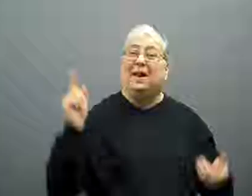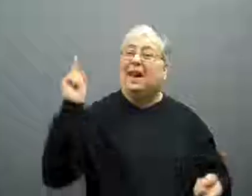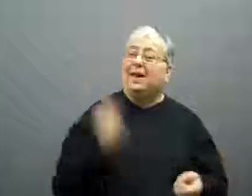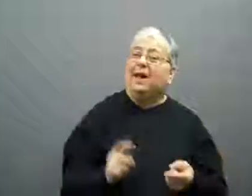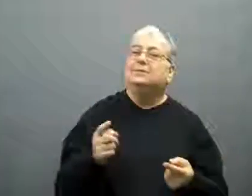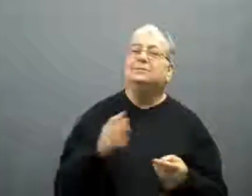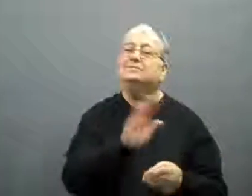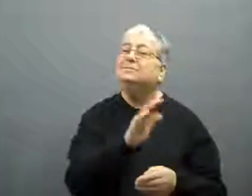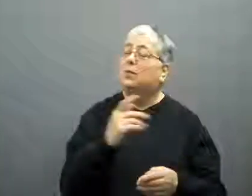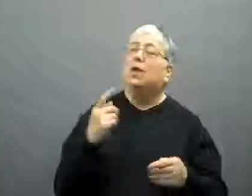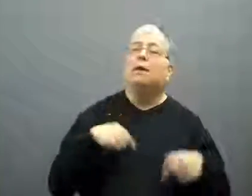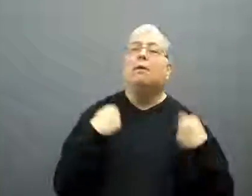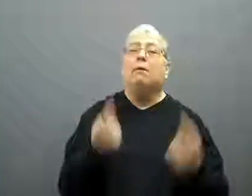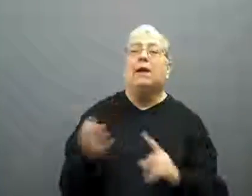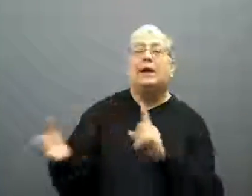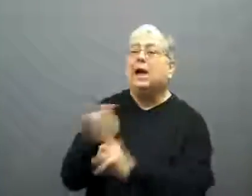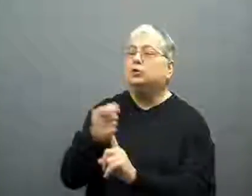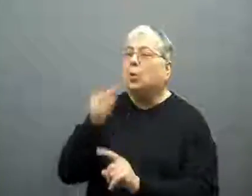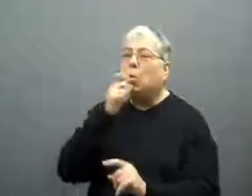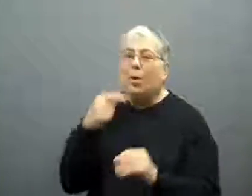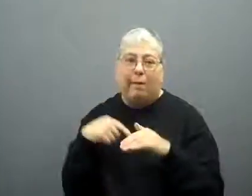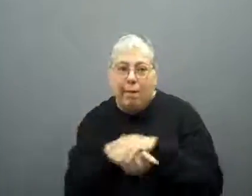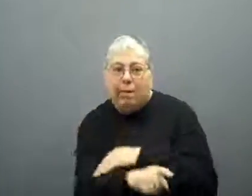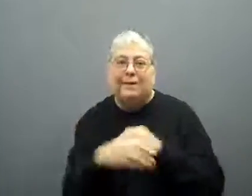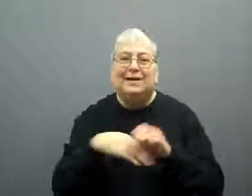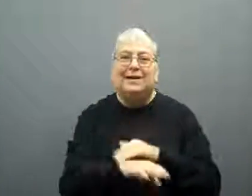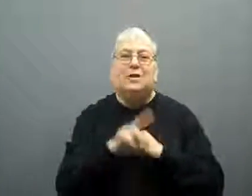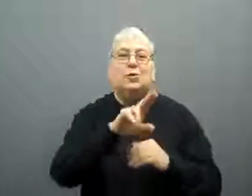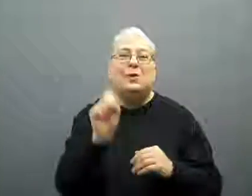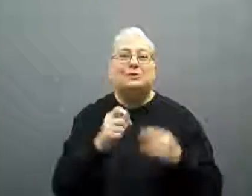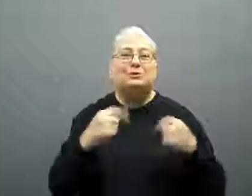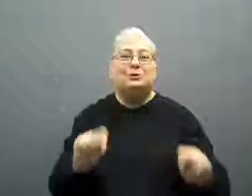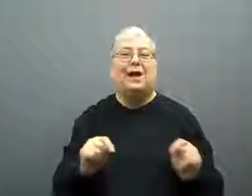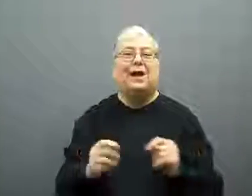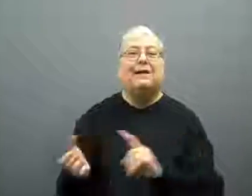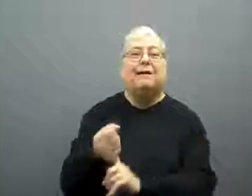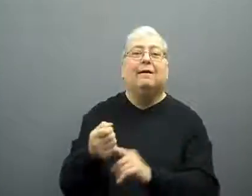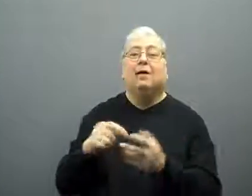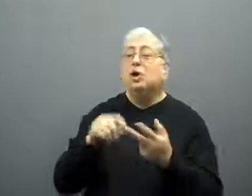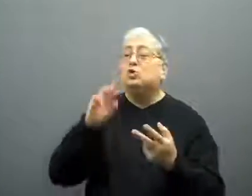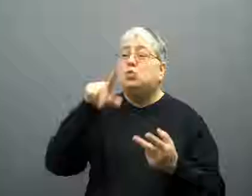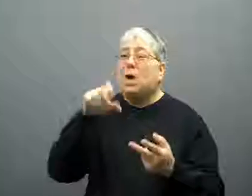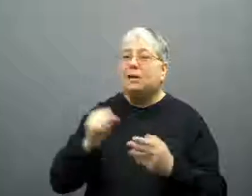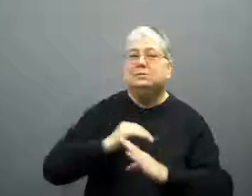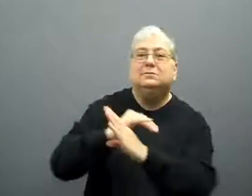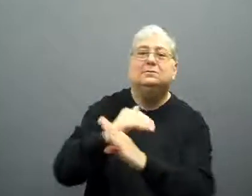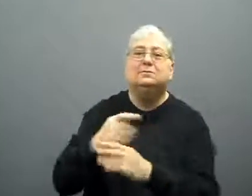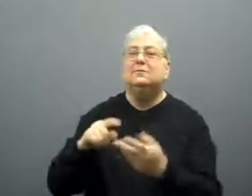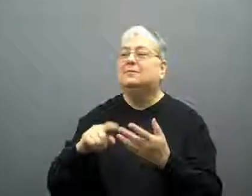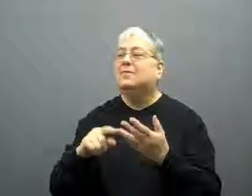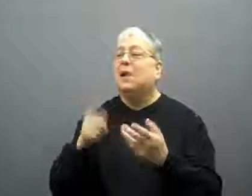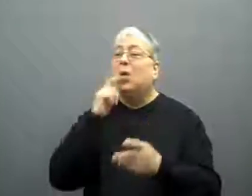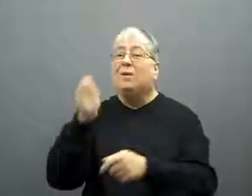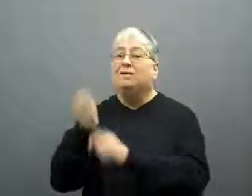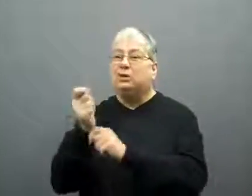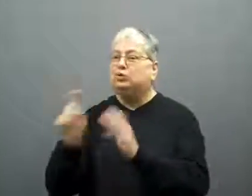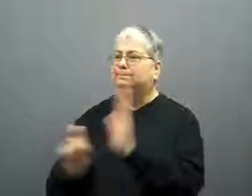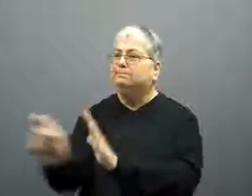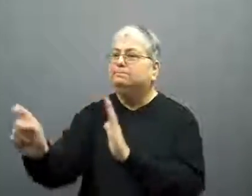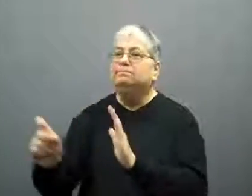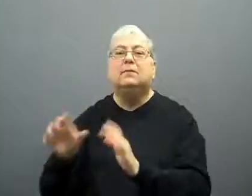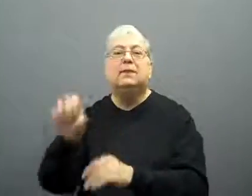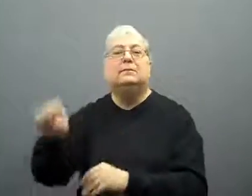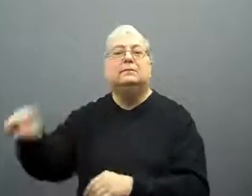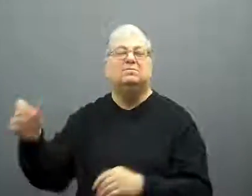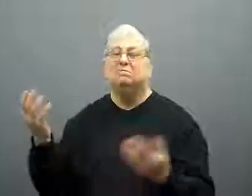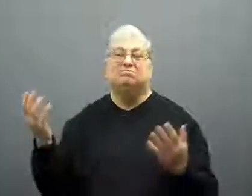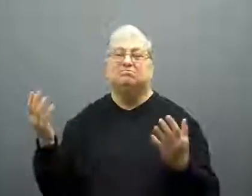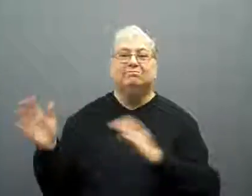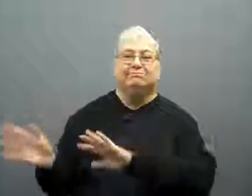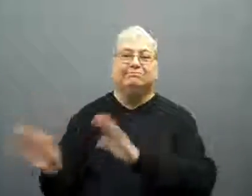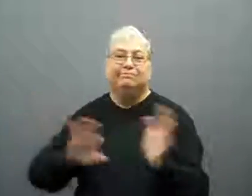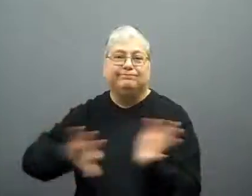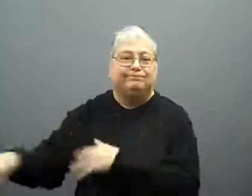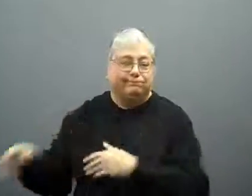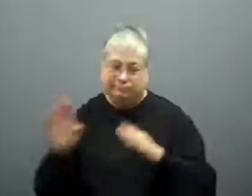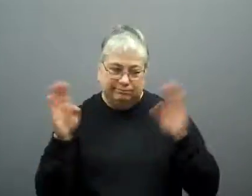Fewer illegal immigrants would be intercepted, as well as drugs and